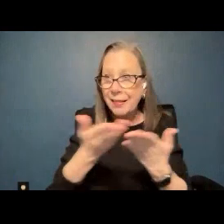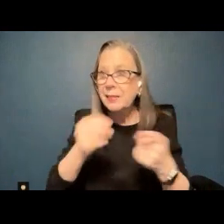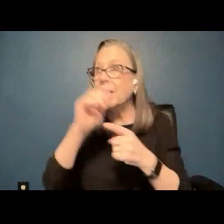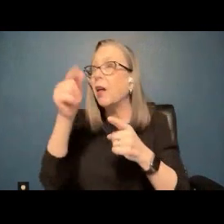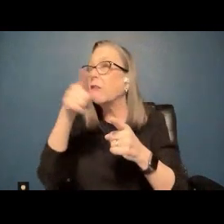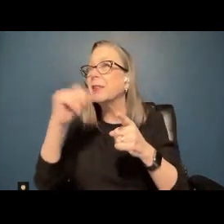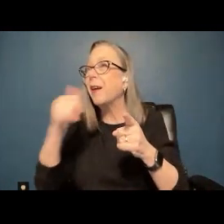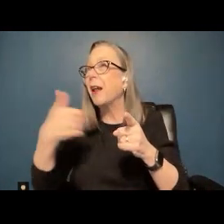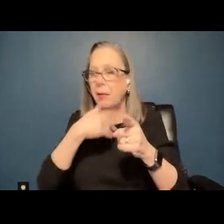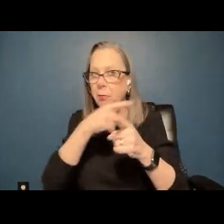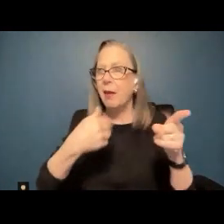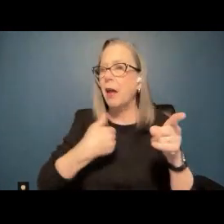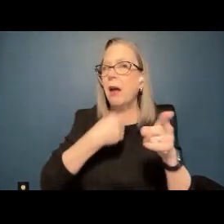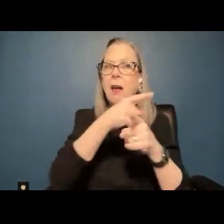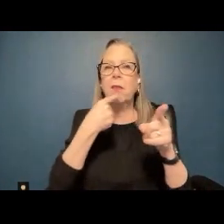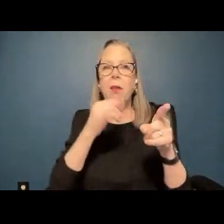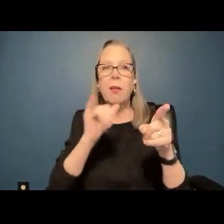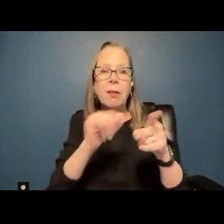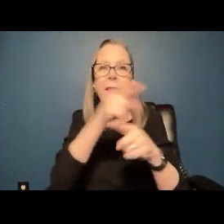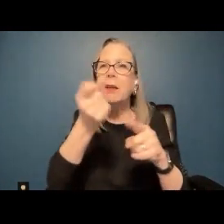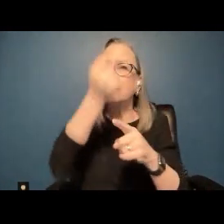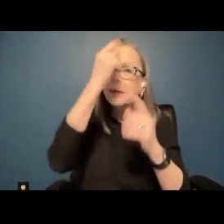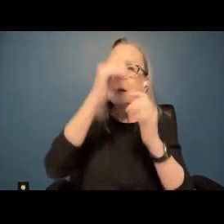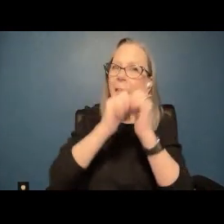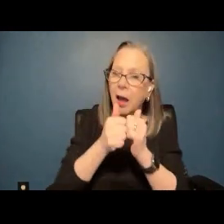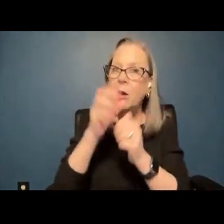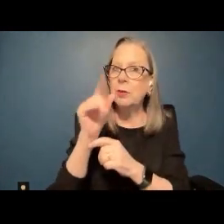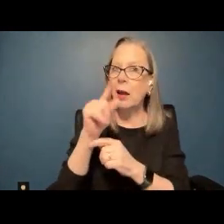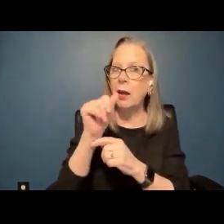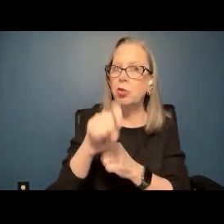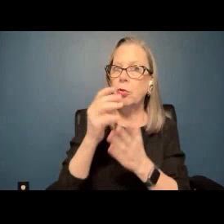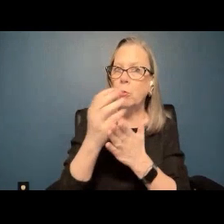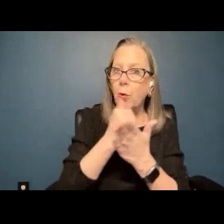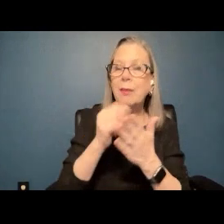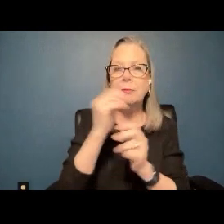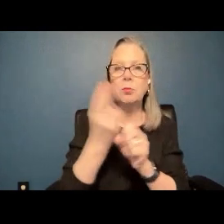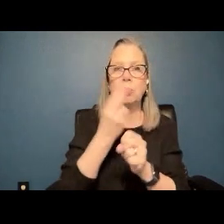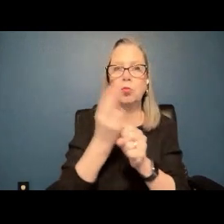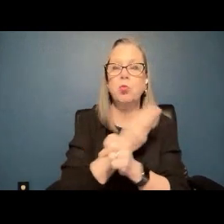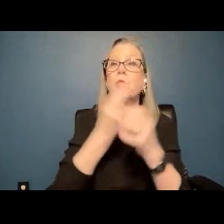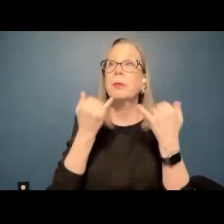and should be used. And once you have these folks in mind, anticipate where there might be